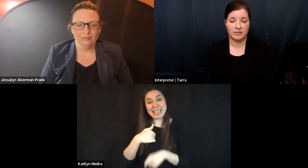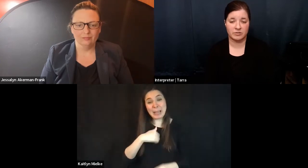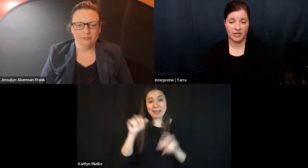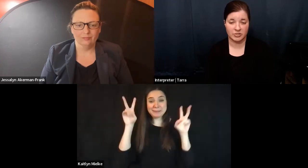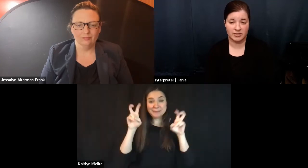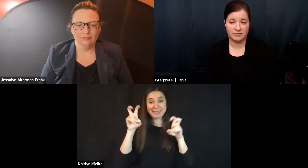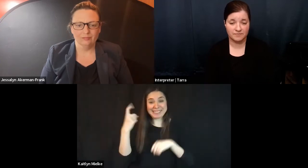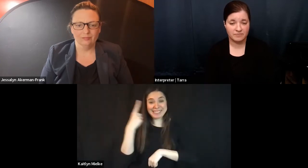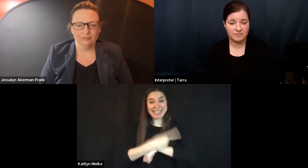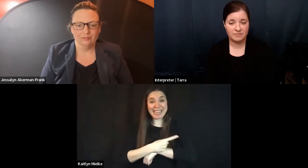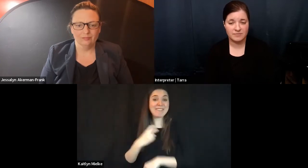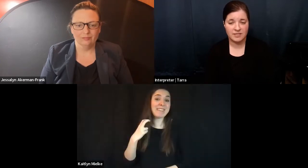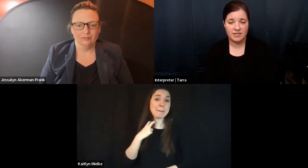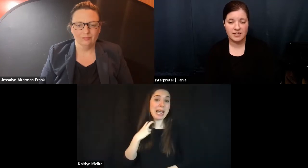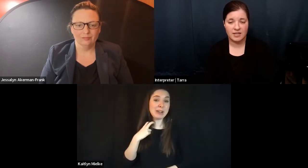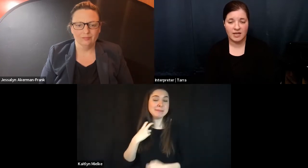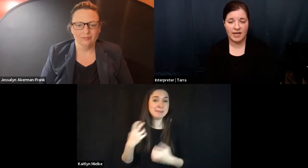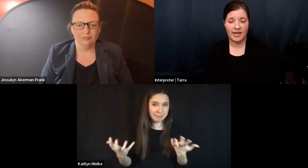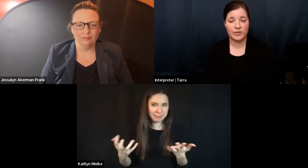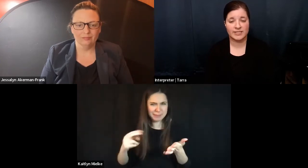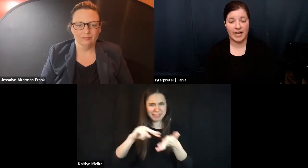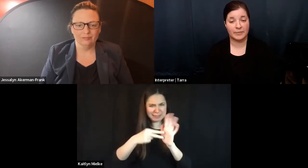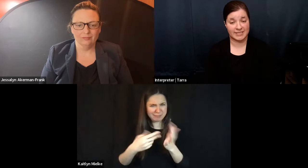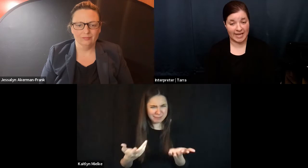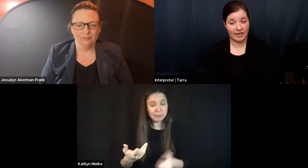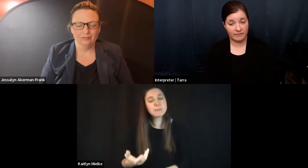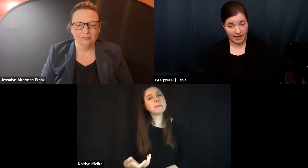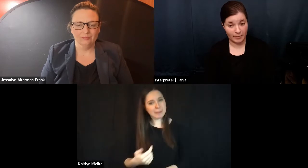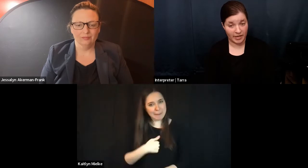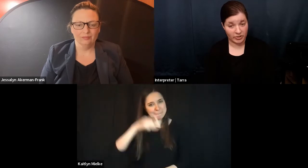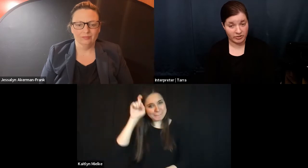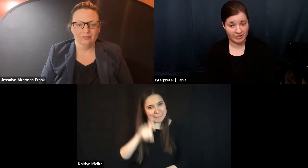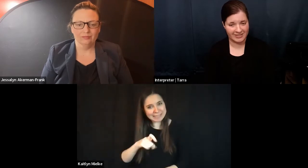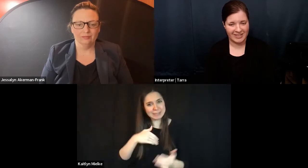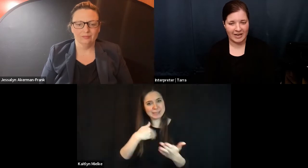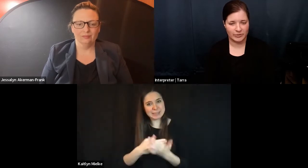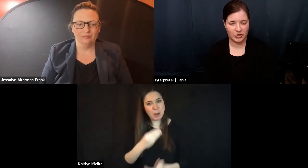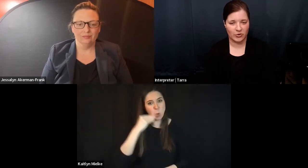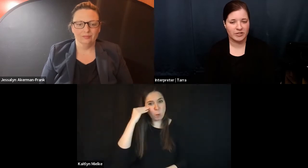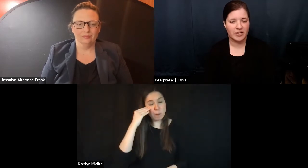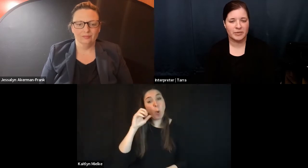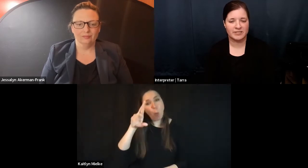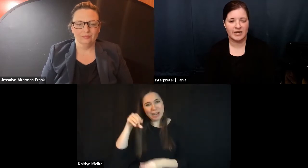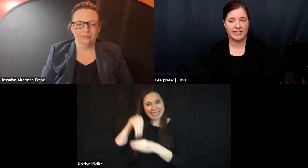A little bit limited options for travel. So those are definitely my challenges.